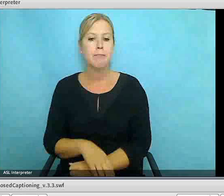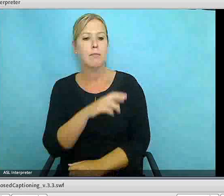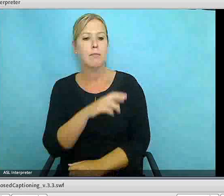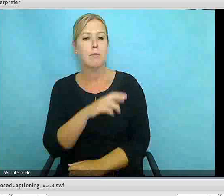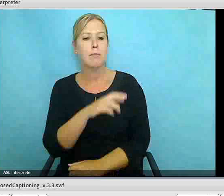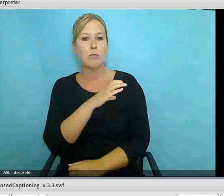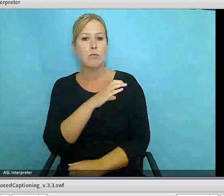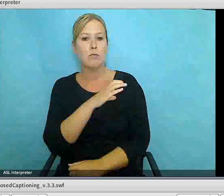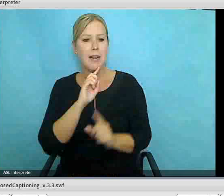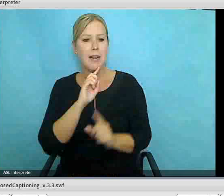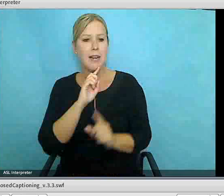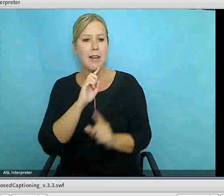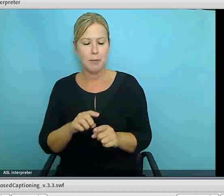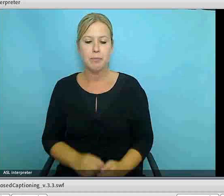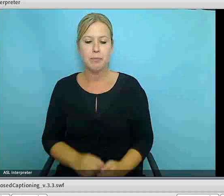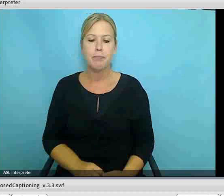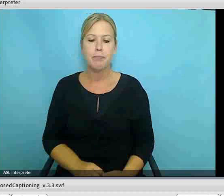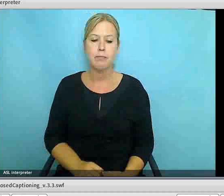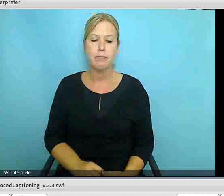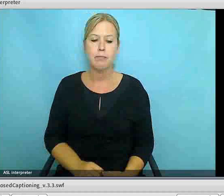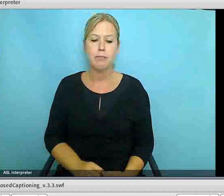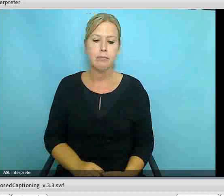for One Care.